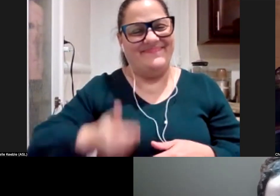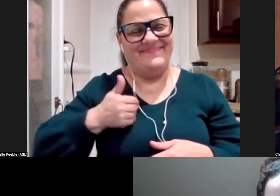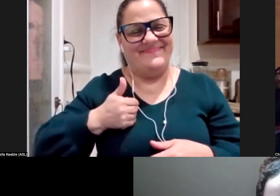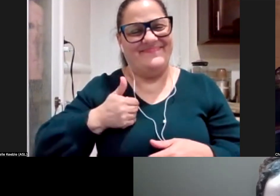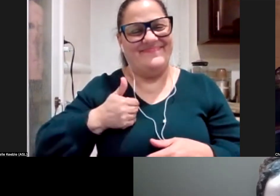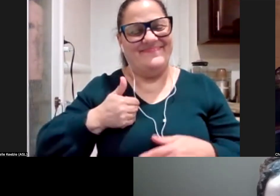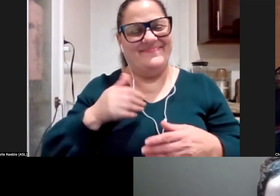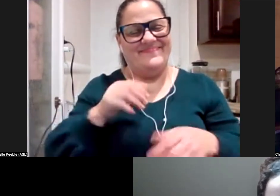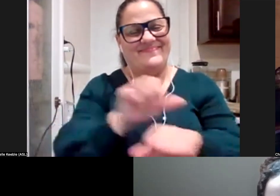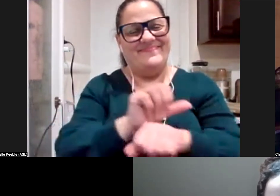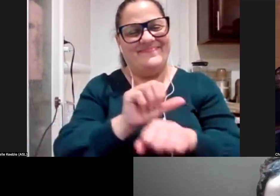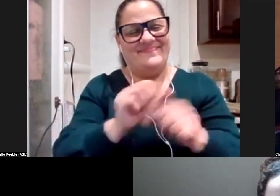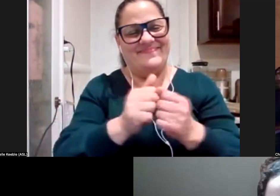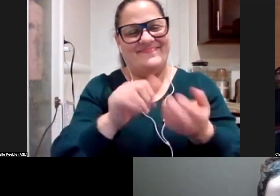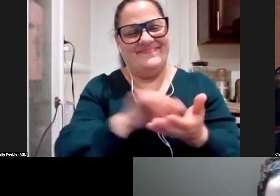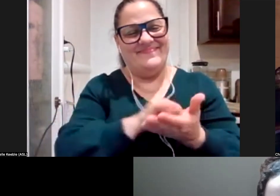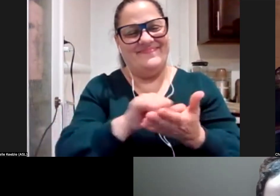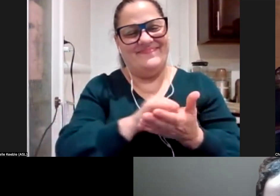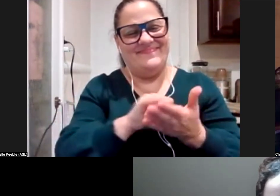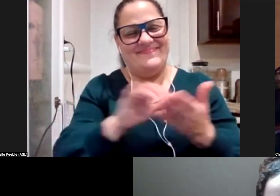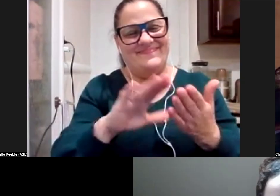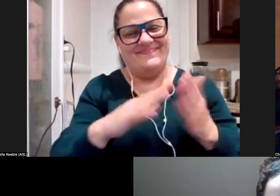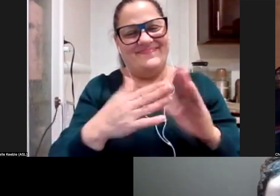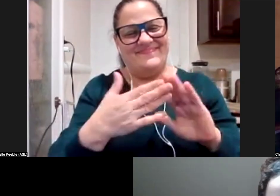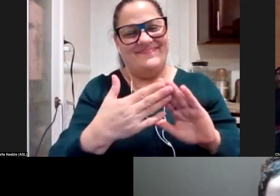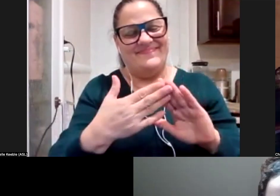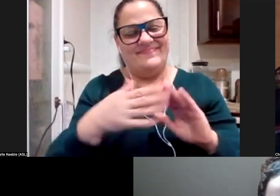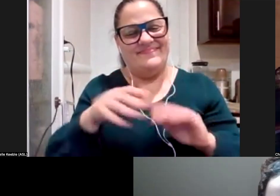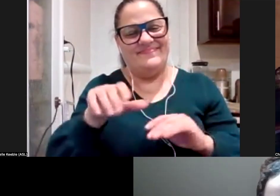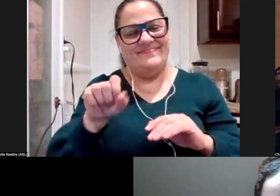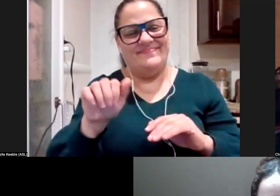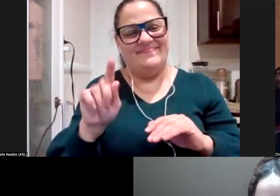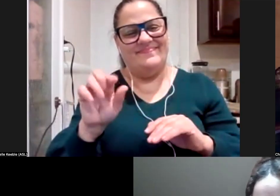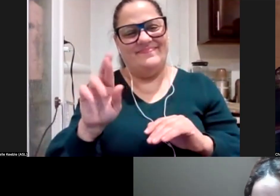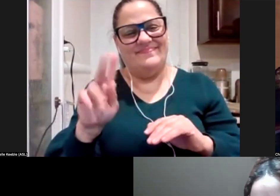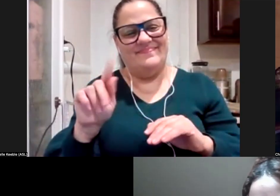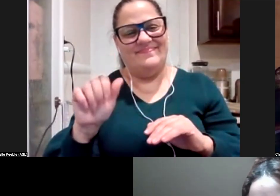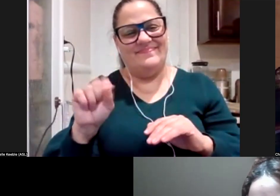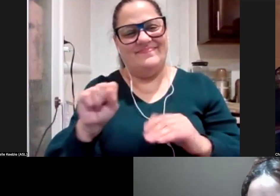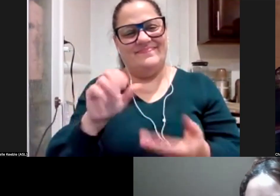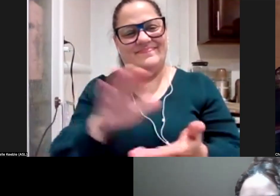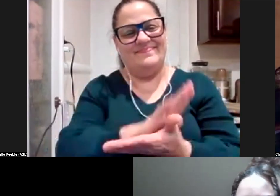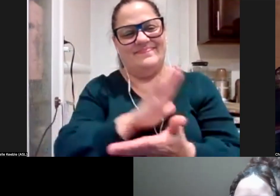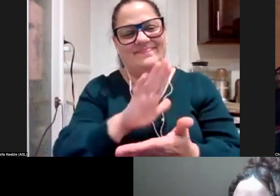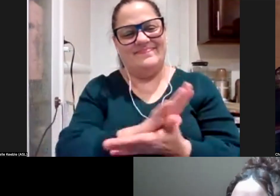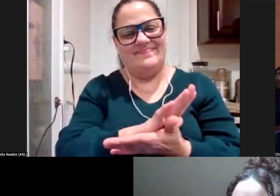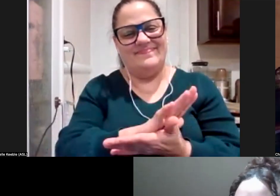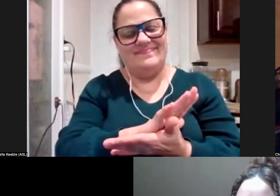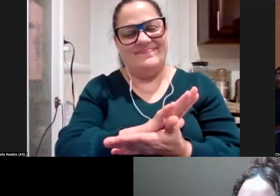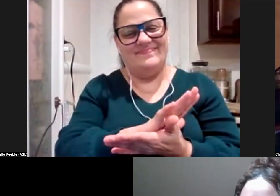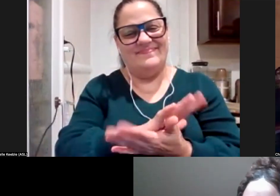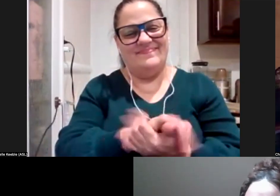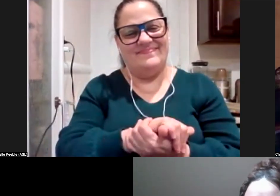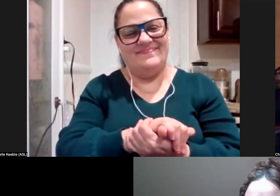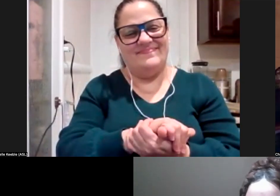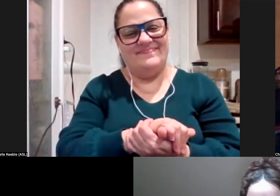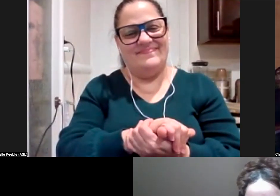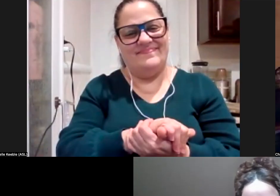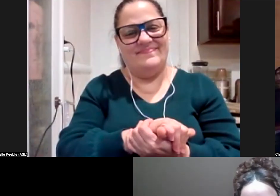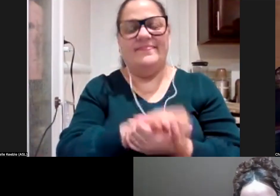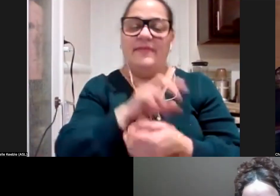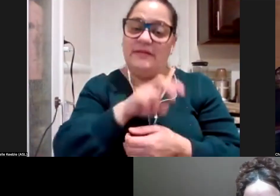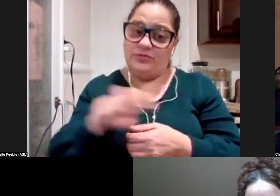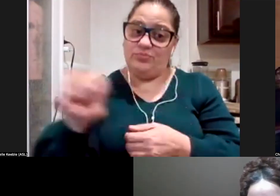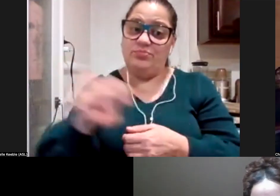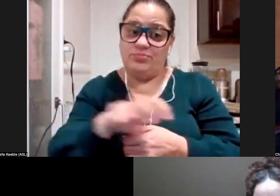York City. It was much more about the archives of documents uh of the transportation movement